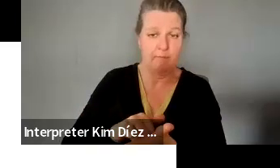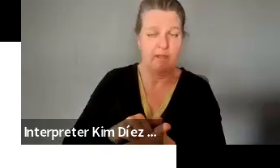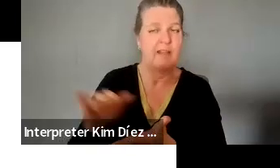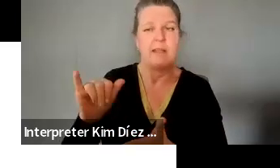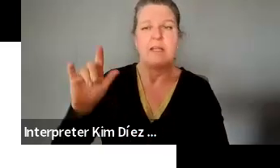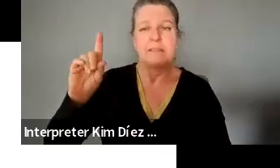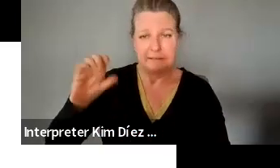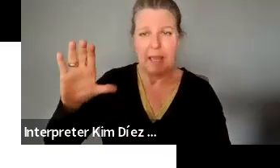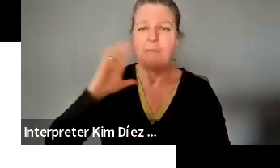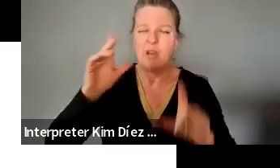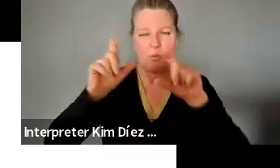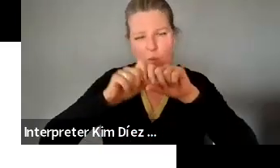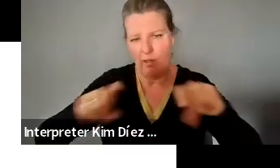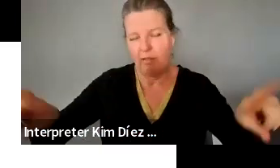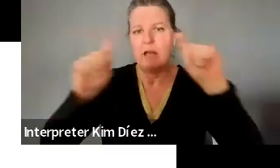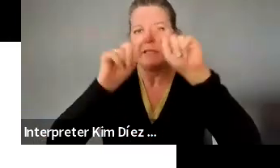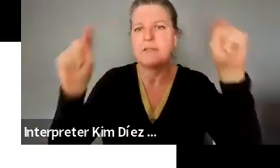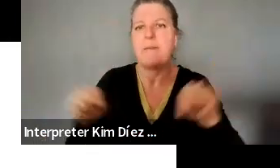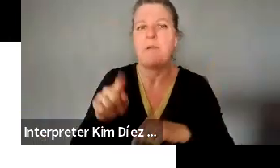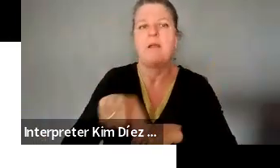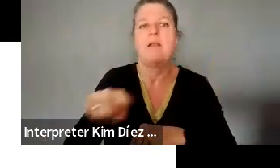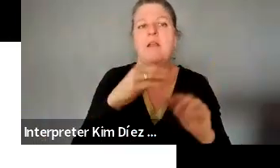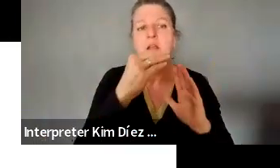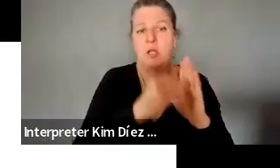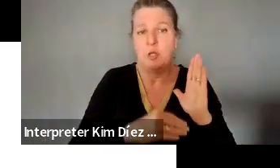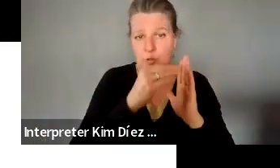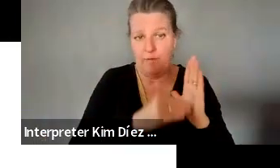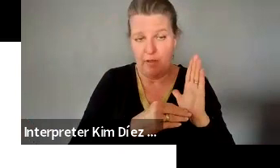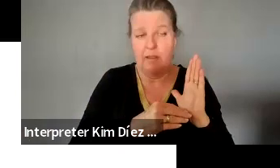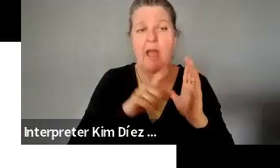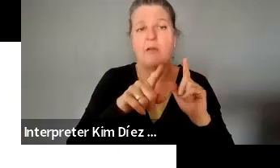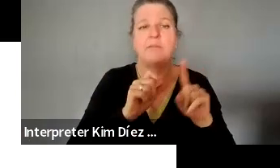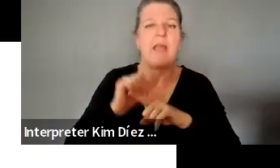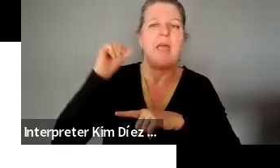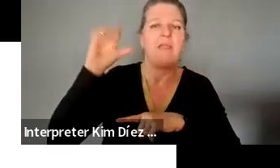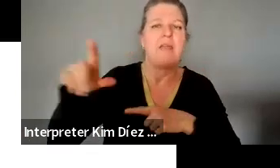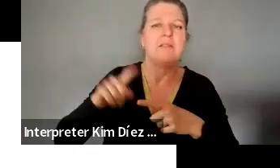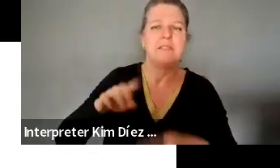I'll send out a template for you to fill out and then you'll be sending it to bill.com again.